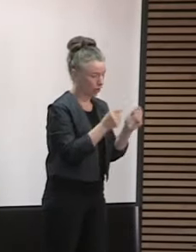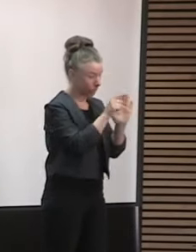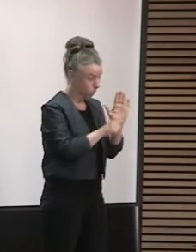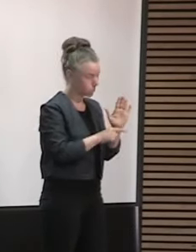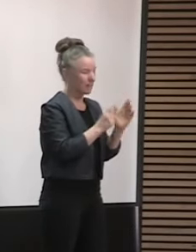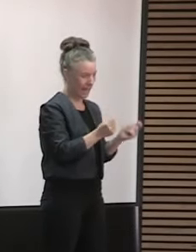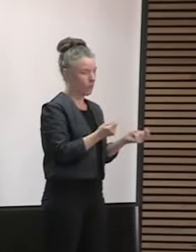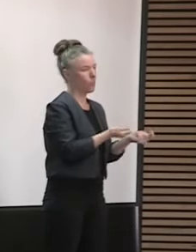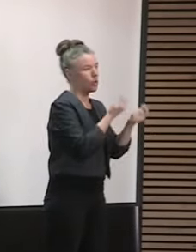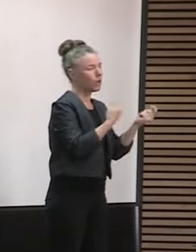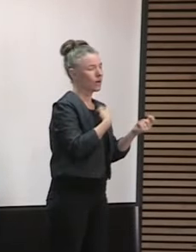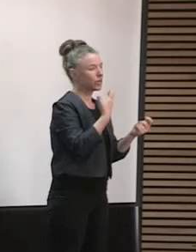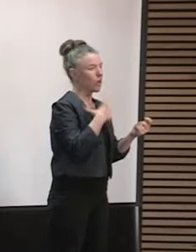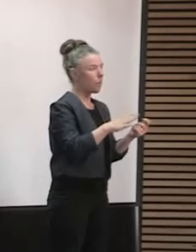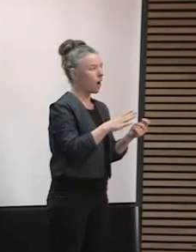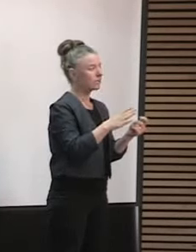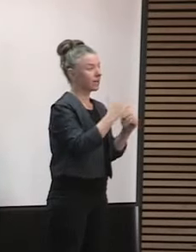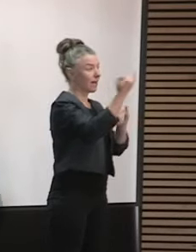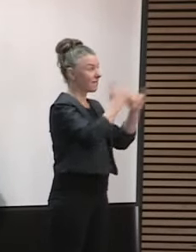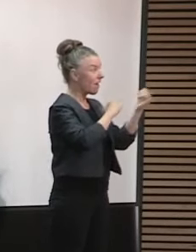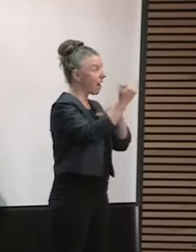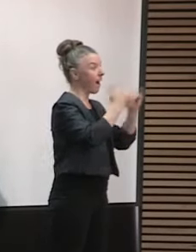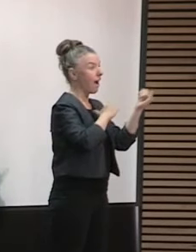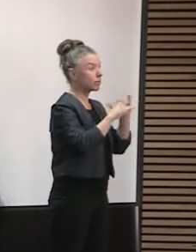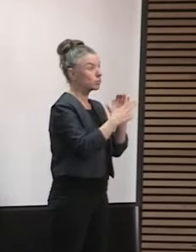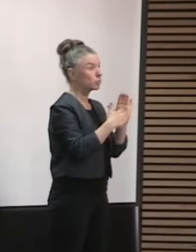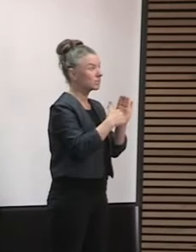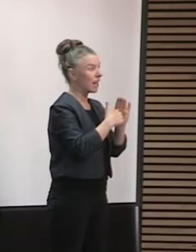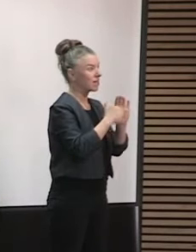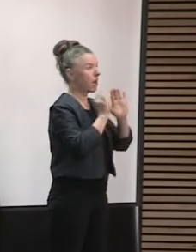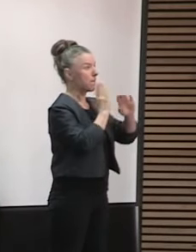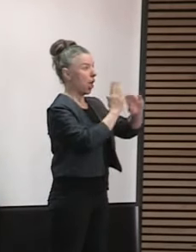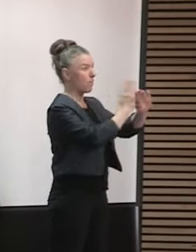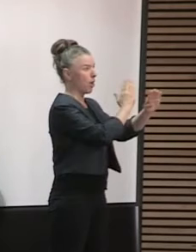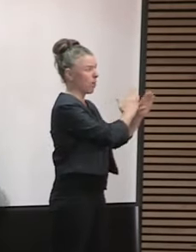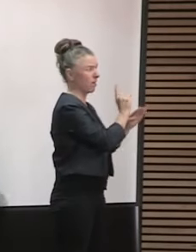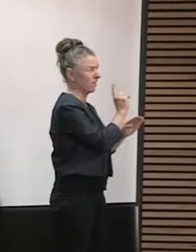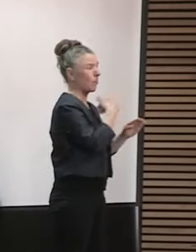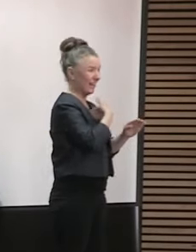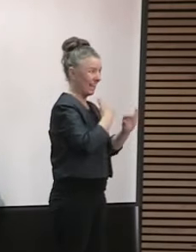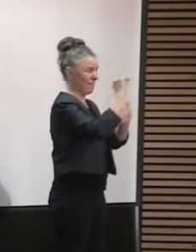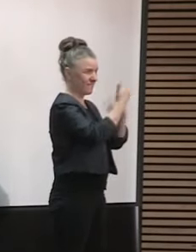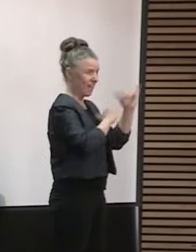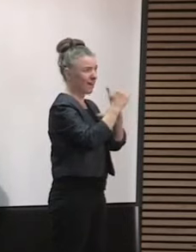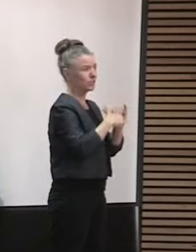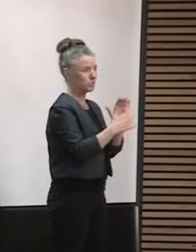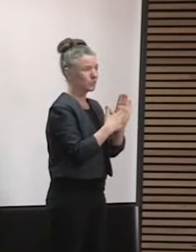payments, the JobSeeker payments available and additional hardship grants available through work and income, for example, and of